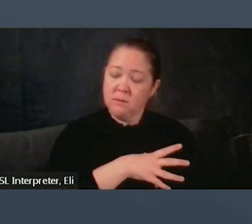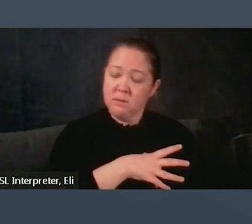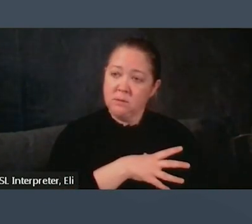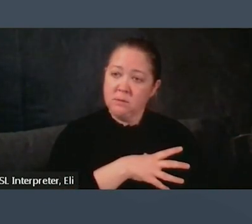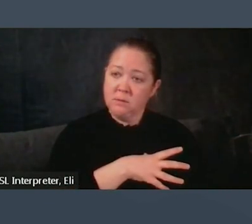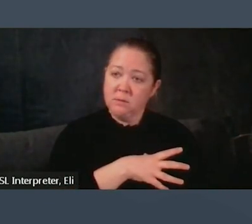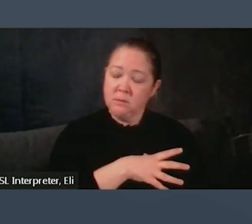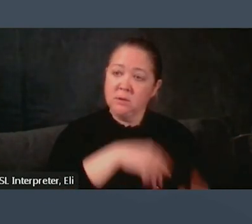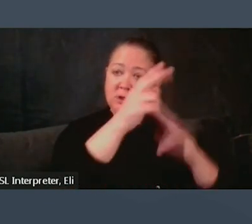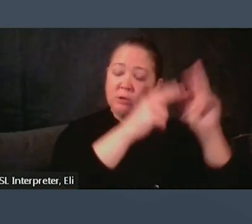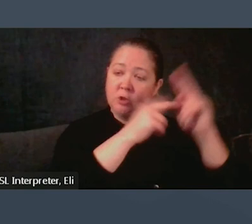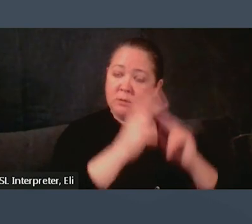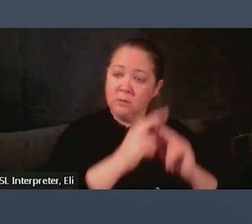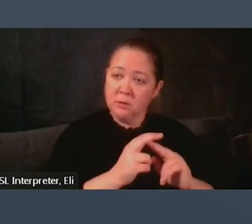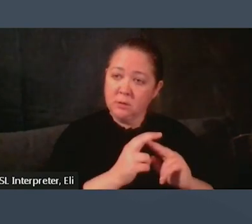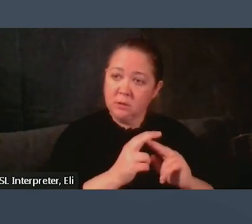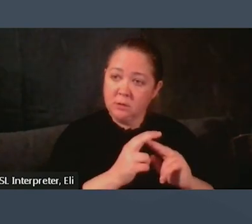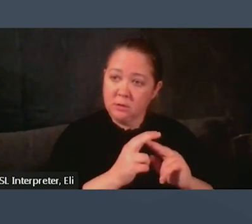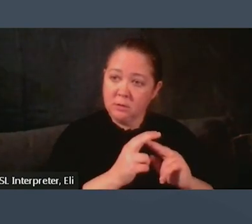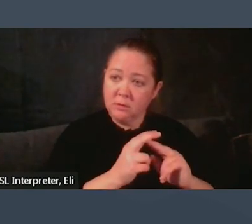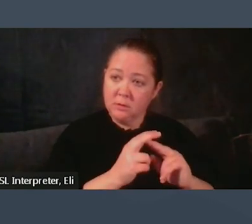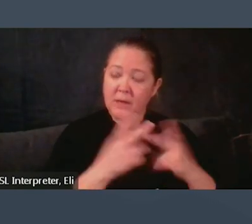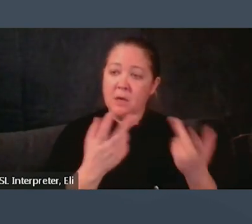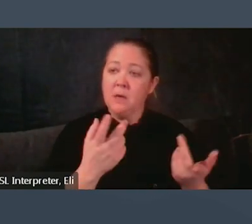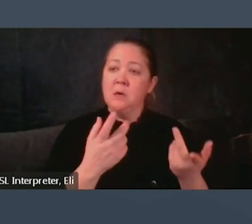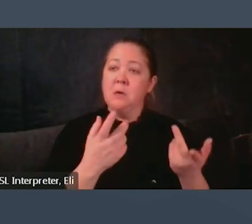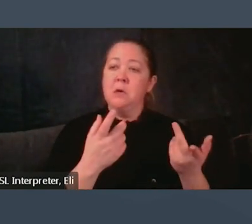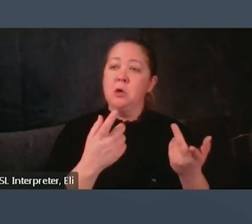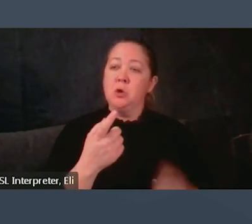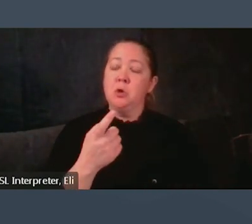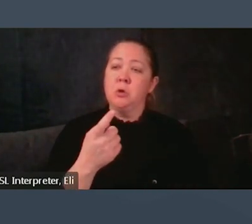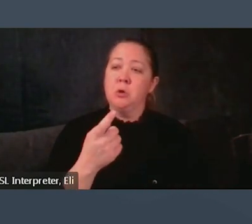As earliest picture said in a vacuum with a systemic